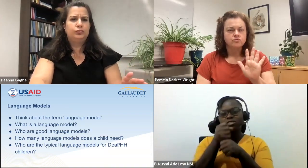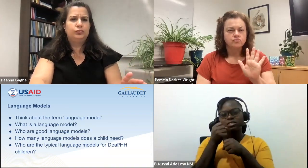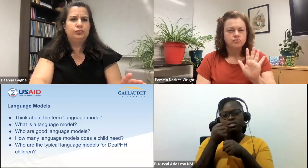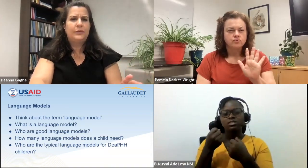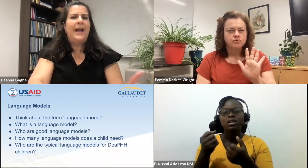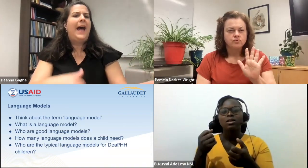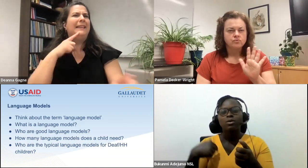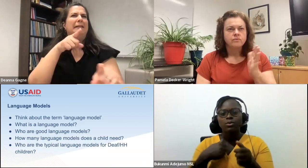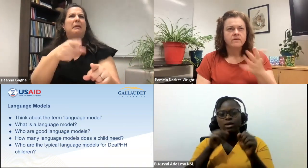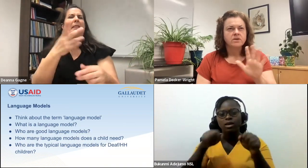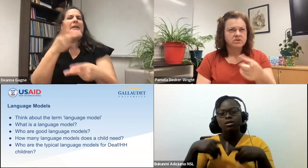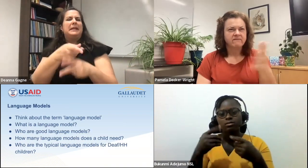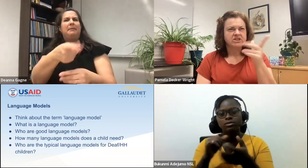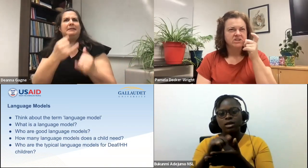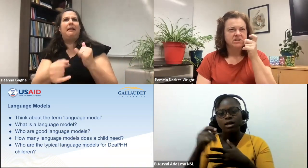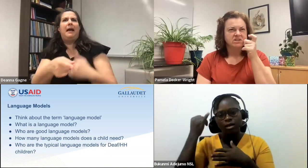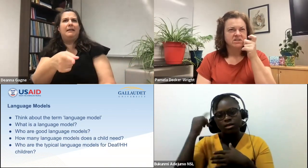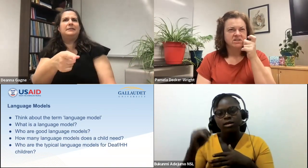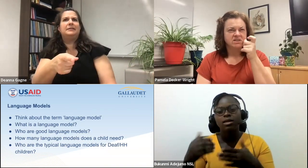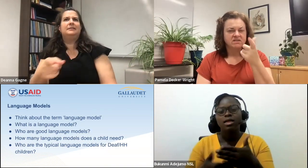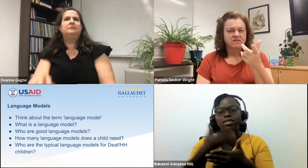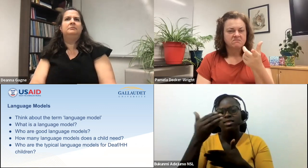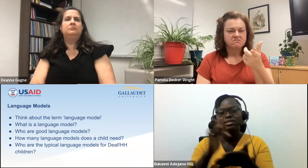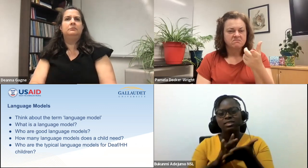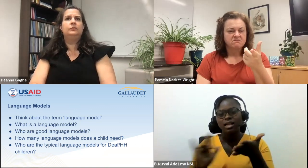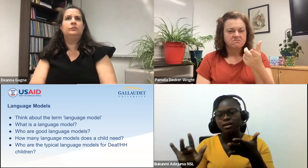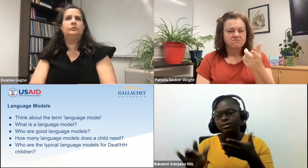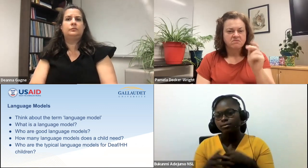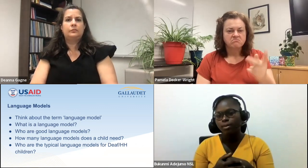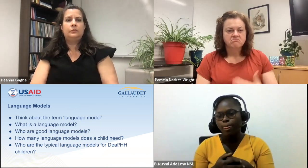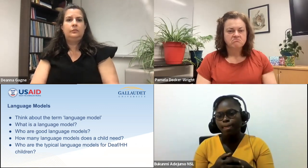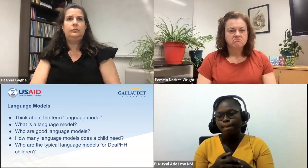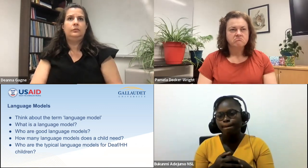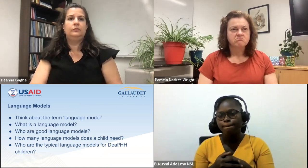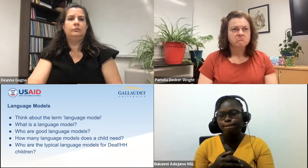I think we've covered this information. Yeah, yeah. I think we'll hold this for last.